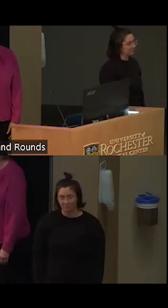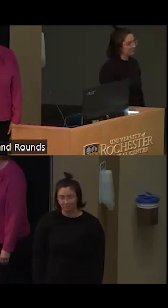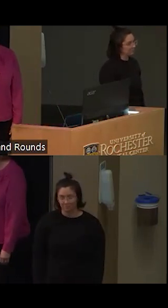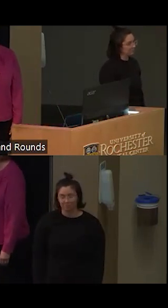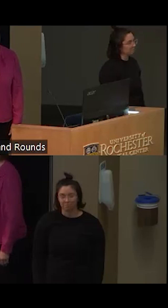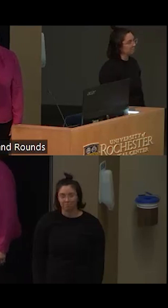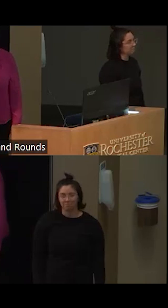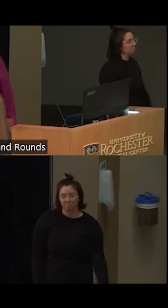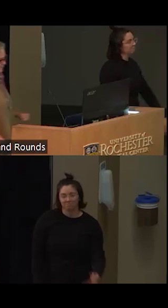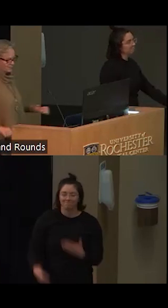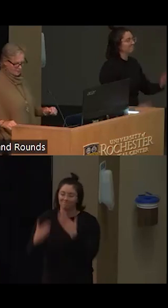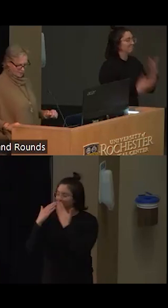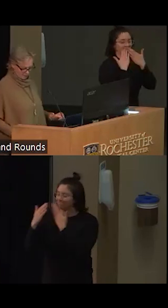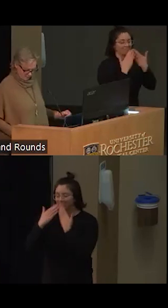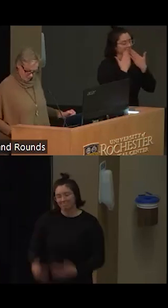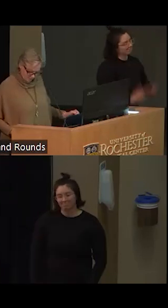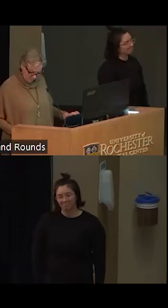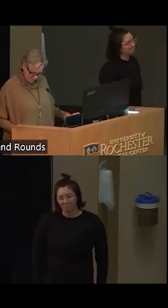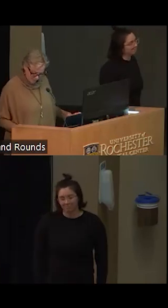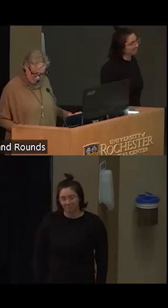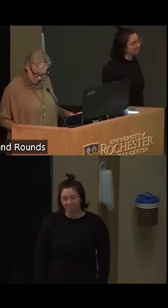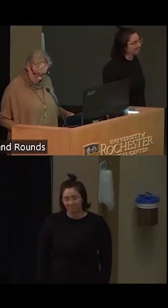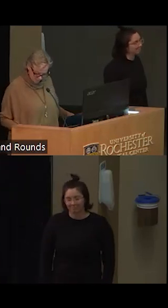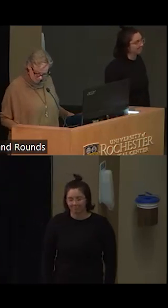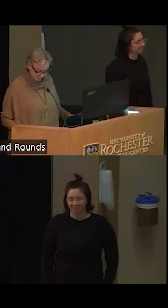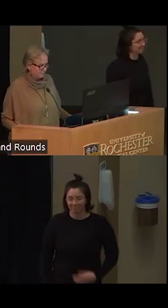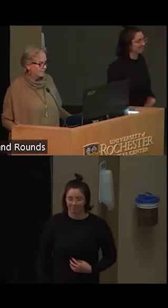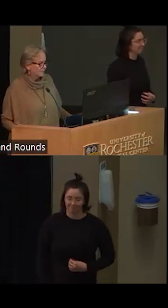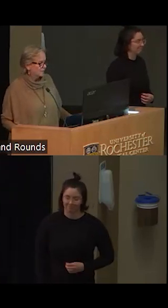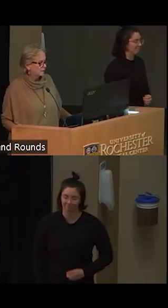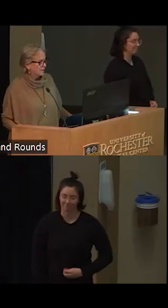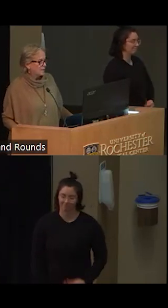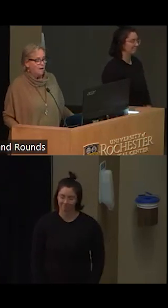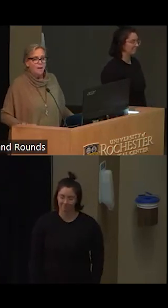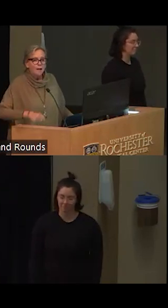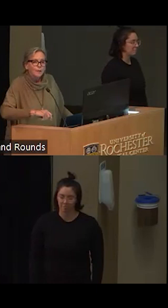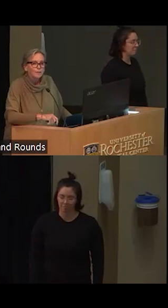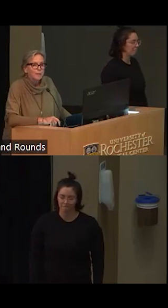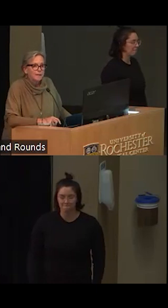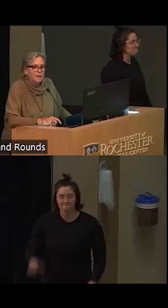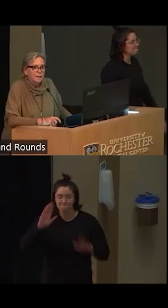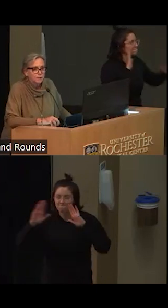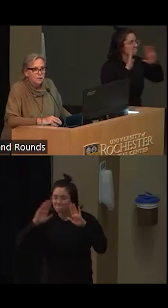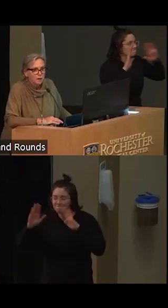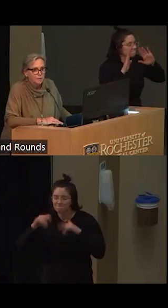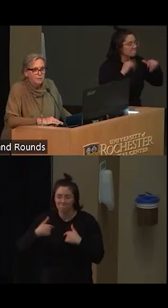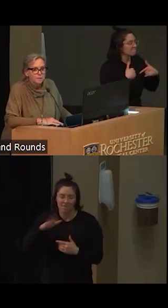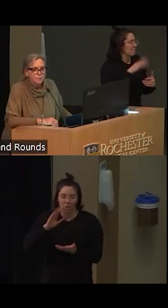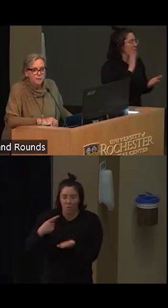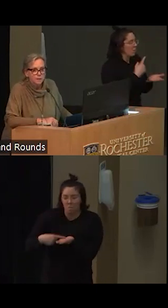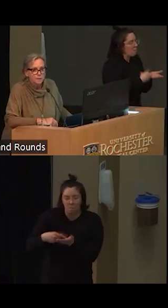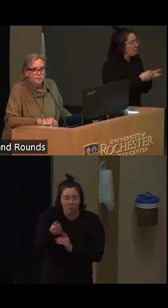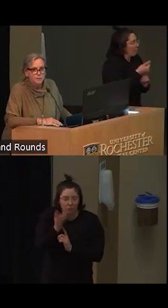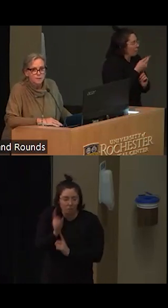thank you all right clicker Rooney hello everybody I'm going to talk for just a few minutes about the